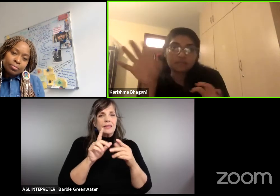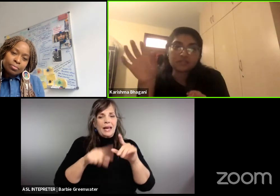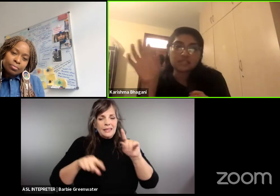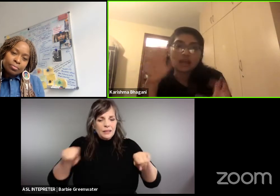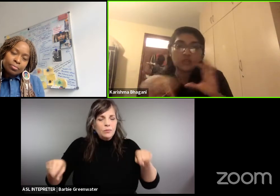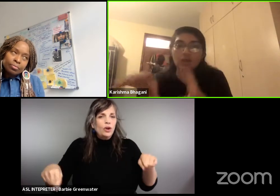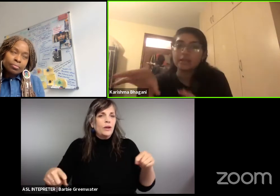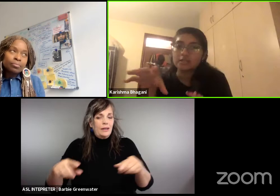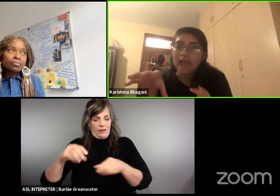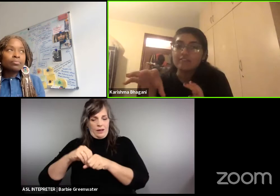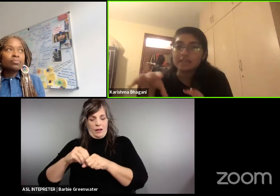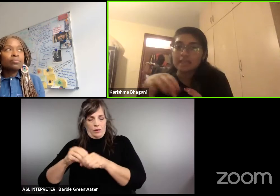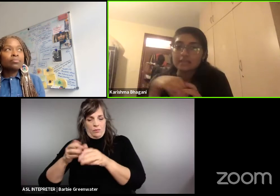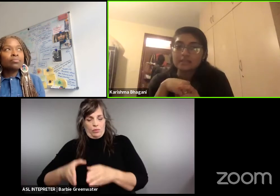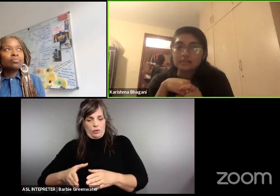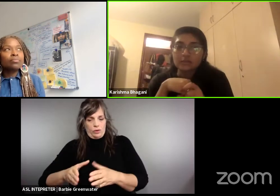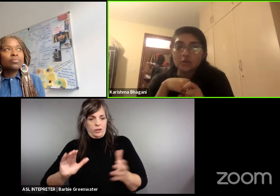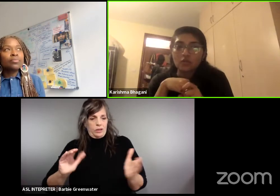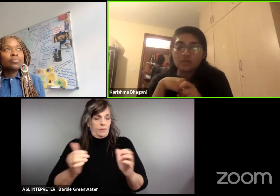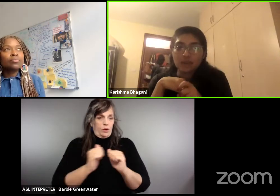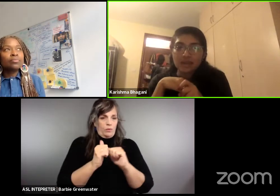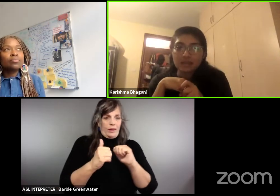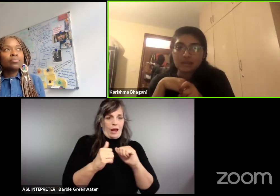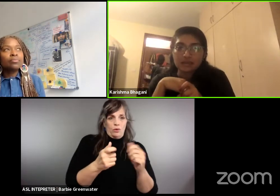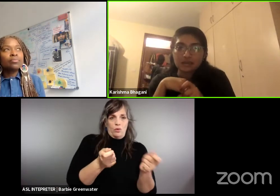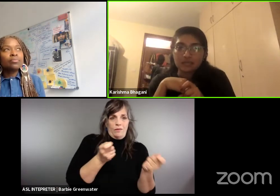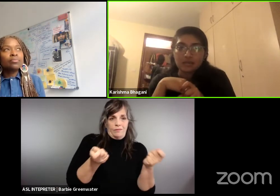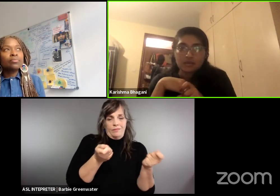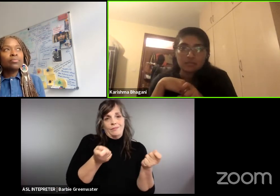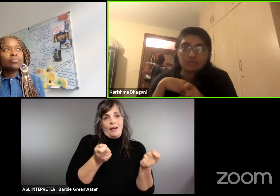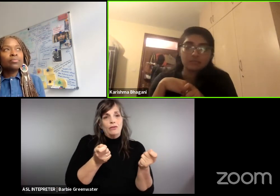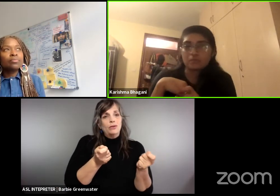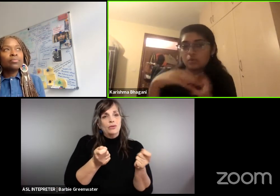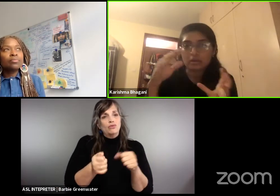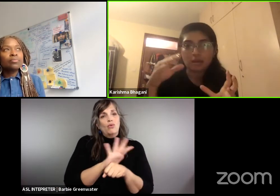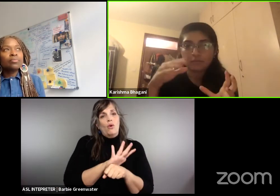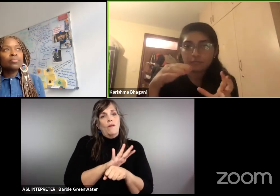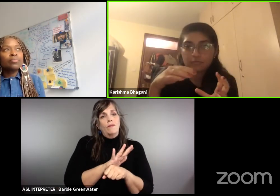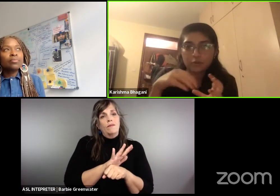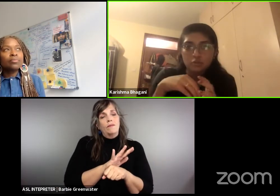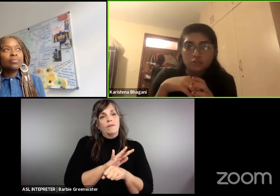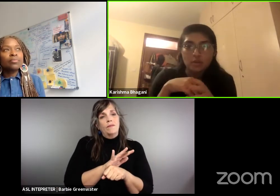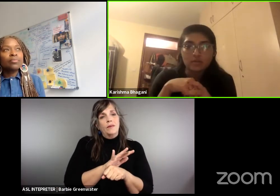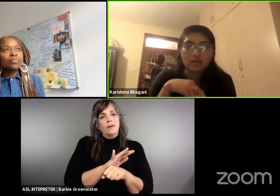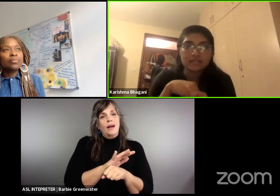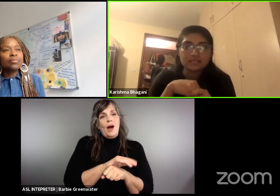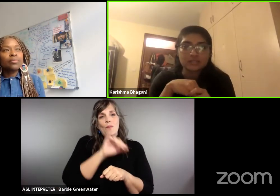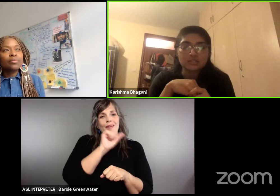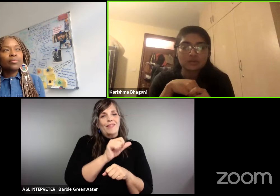versus how you had to navigate the COVID pandemic? I'd love for you to share with our listeners